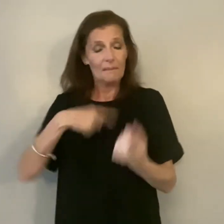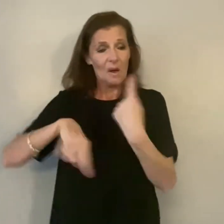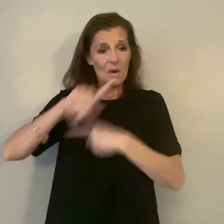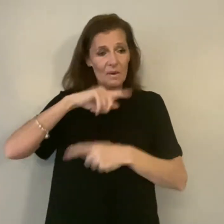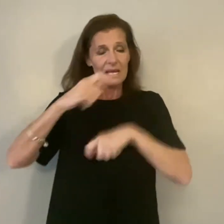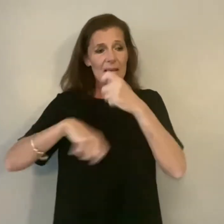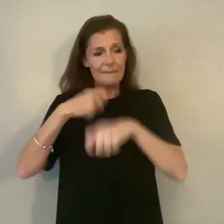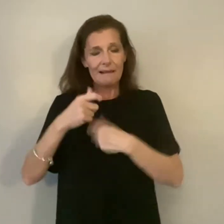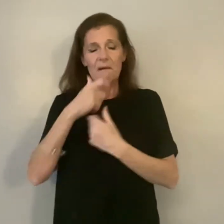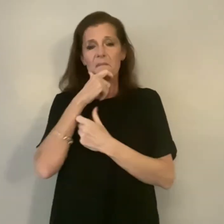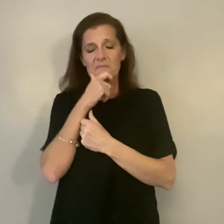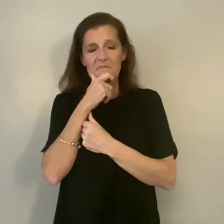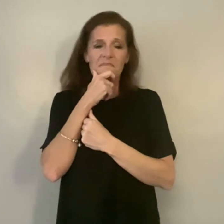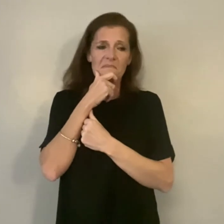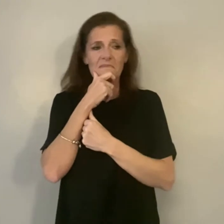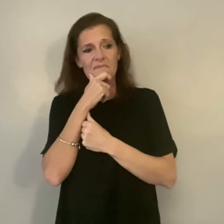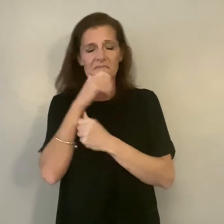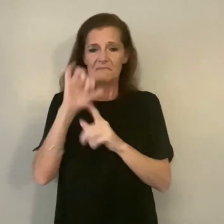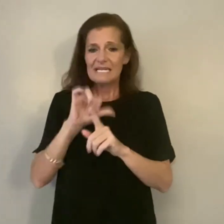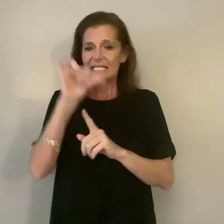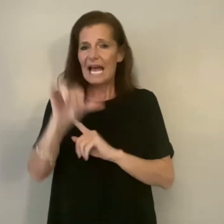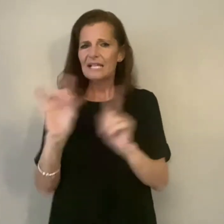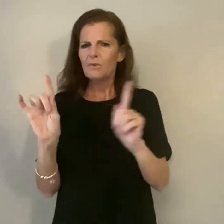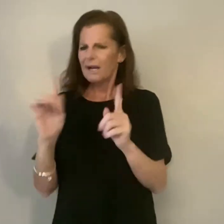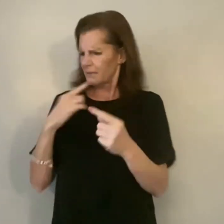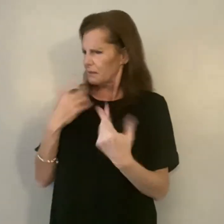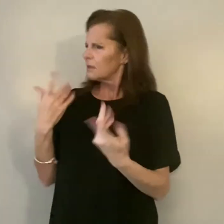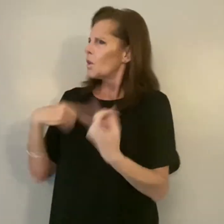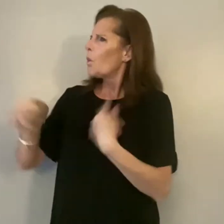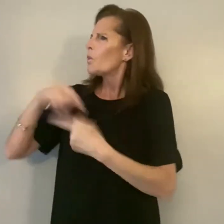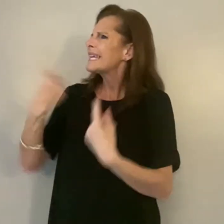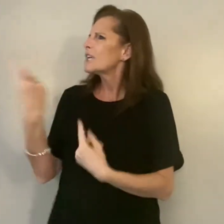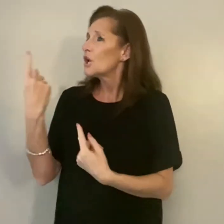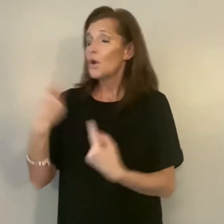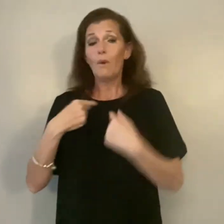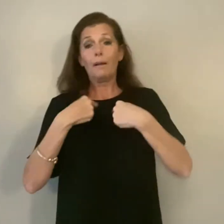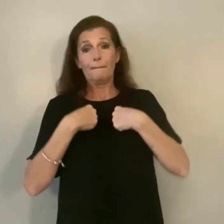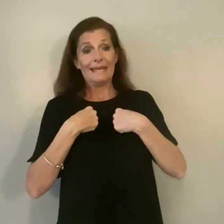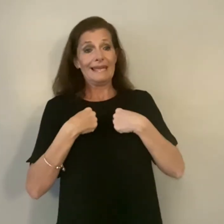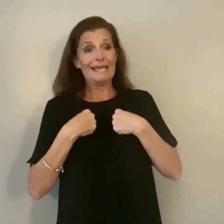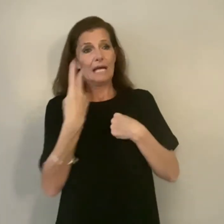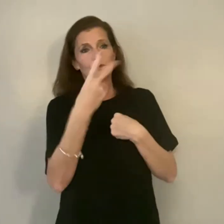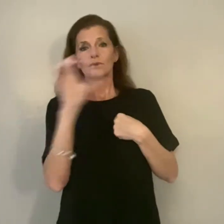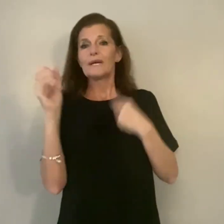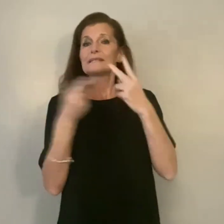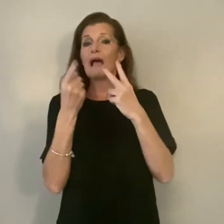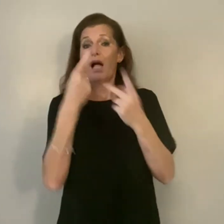we were really thinking about what we could do next. Who's we? Myself and 20 other